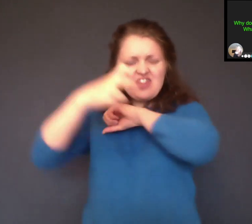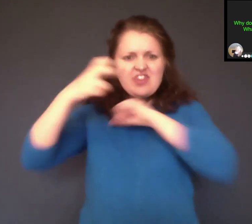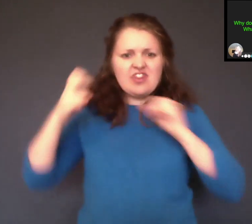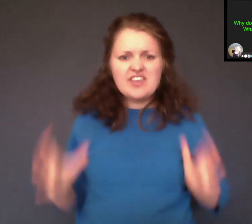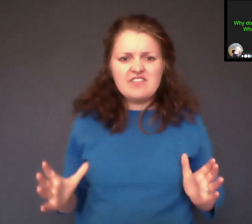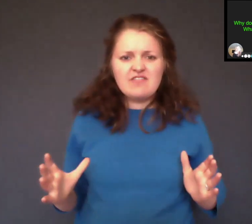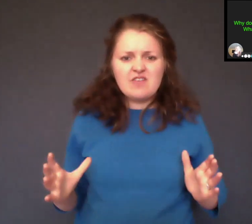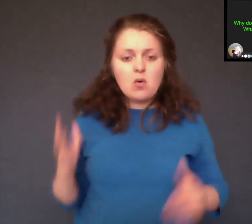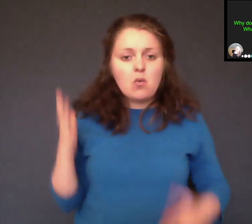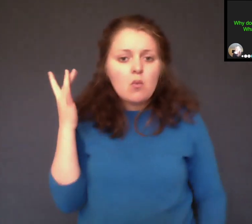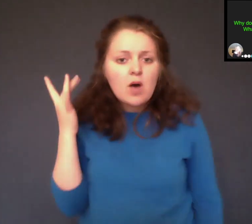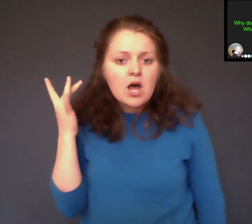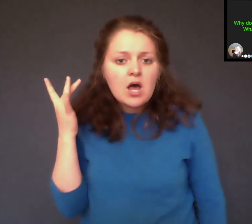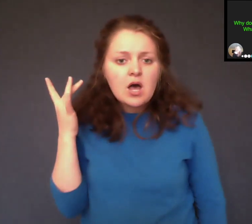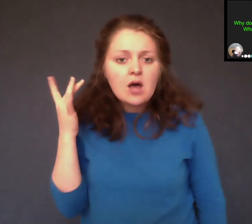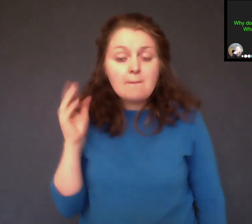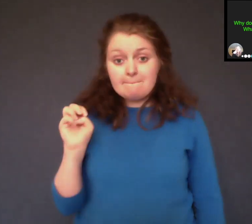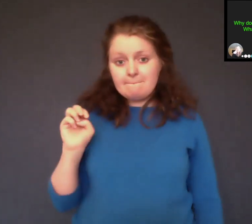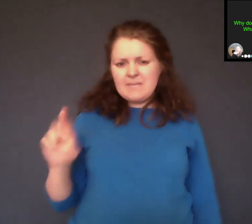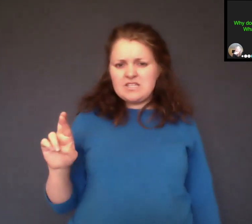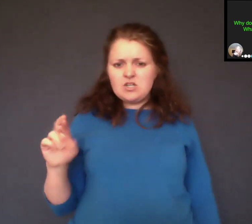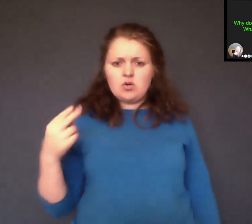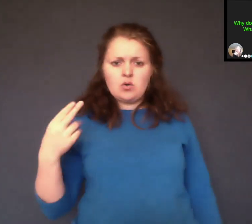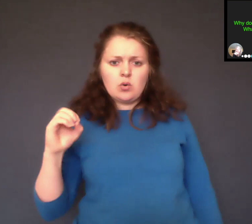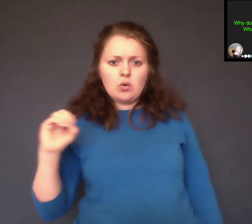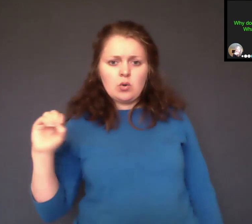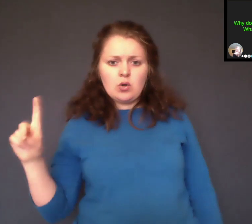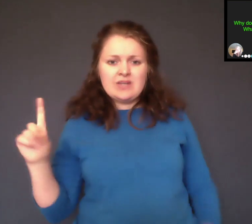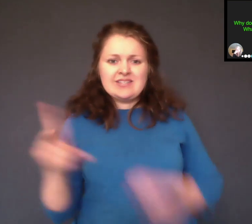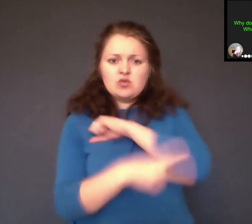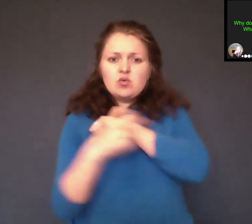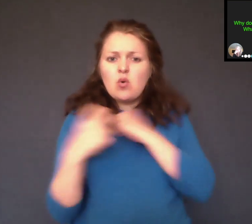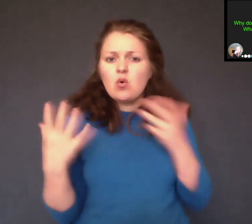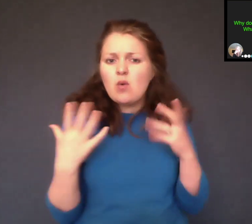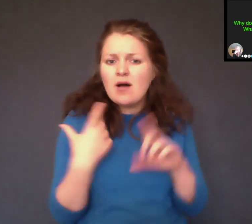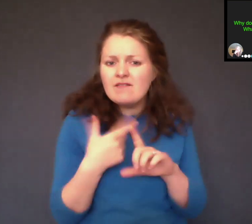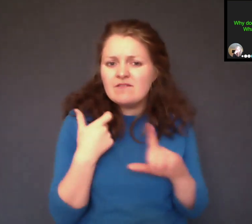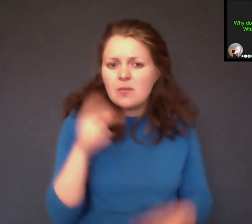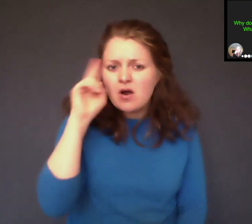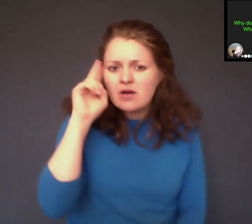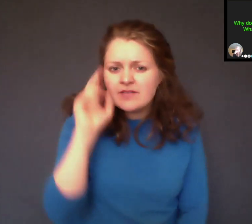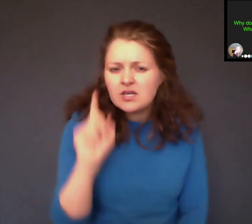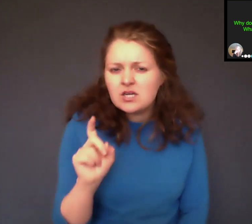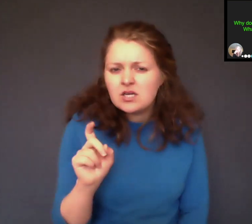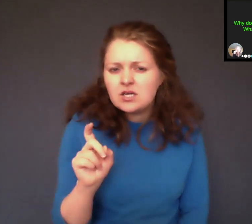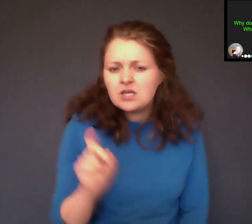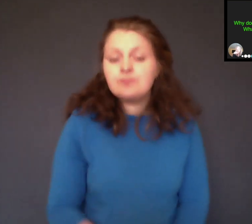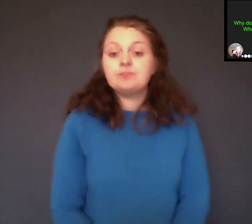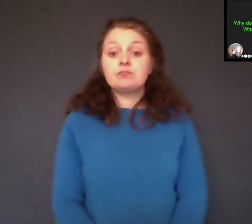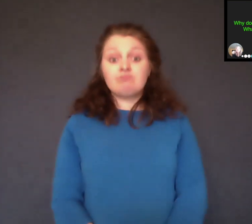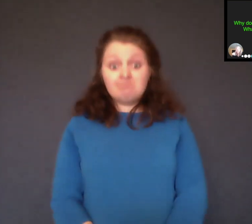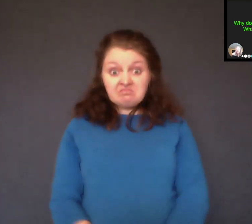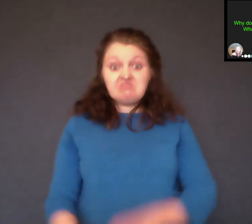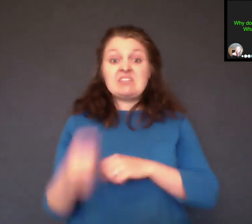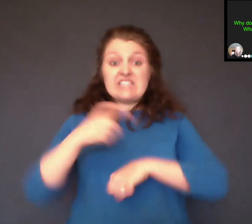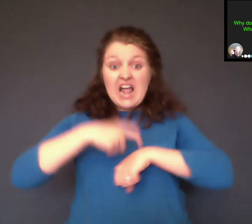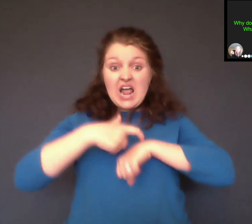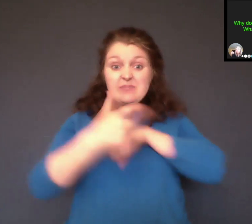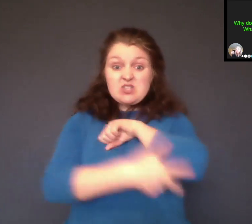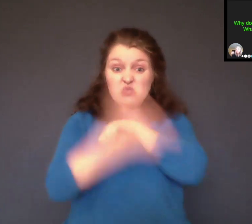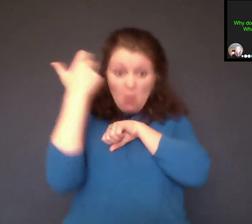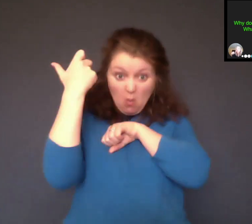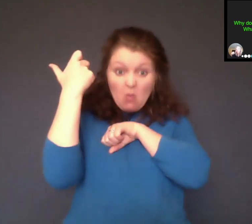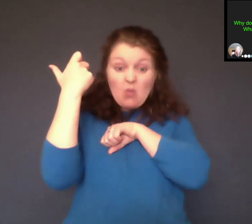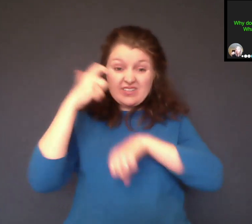what did hood steal from harvey yeah he stole time he stole 30 years from harvey